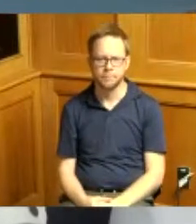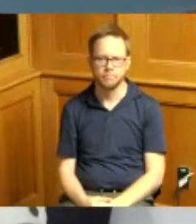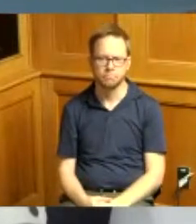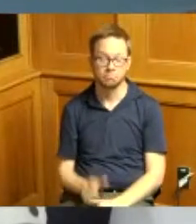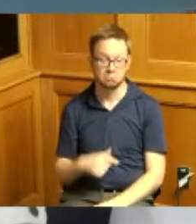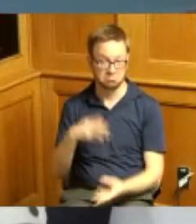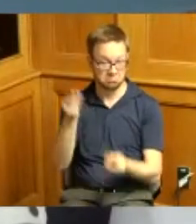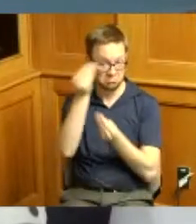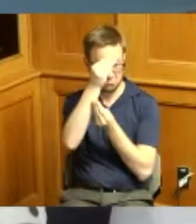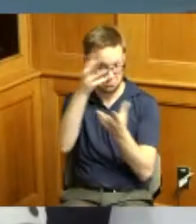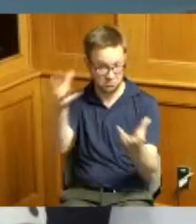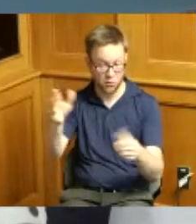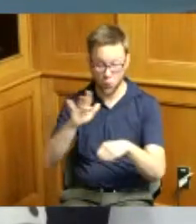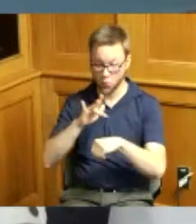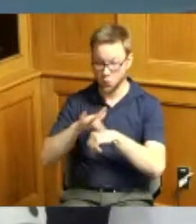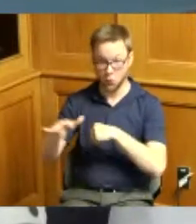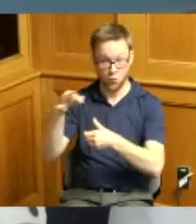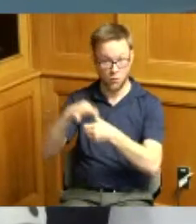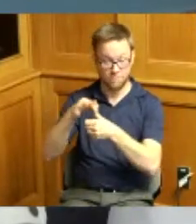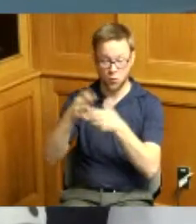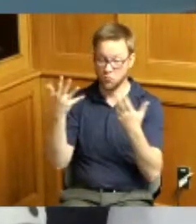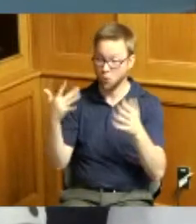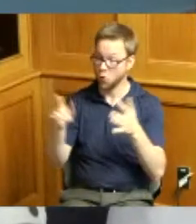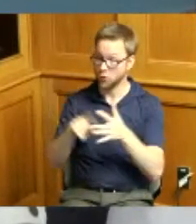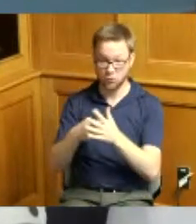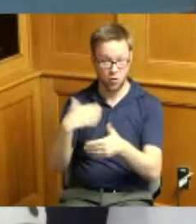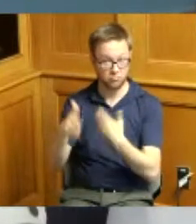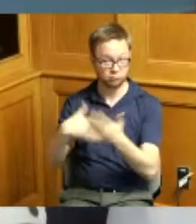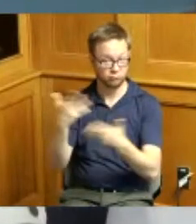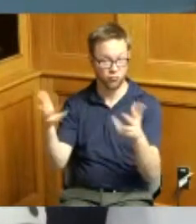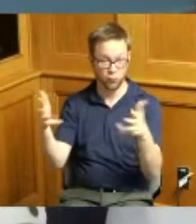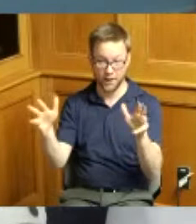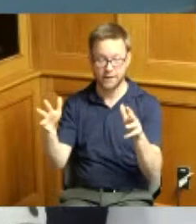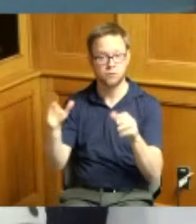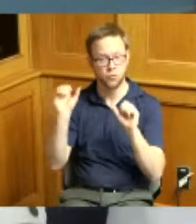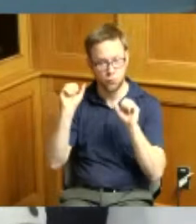that early voting has already started and you can really vote right now